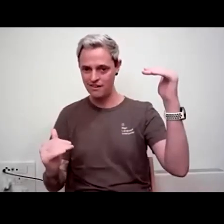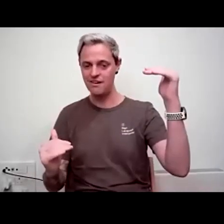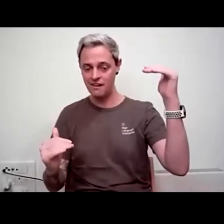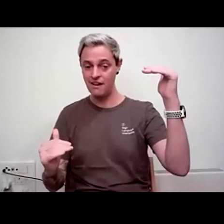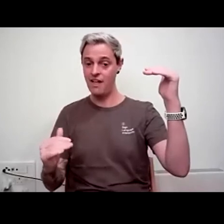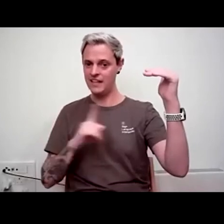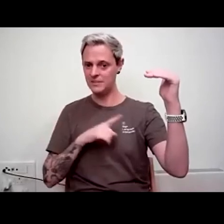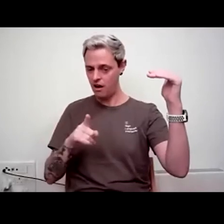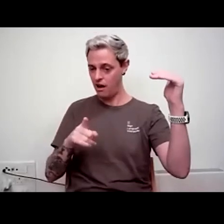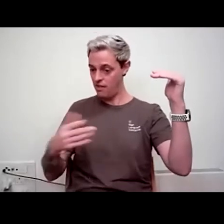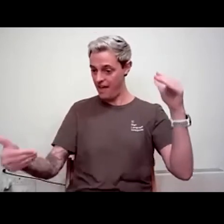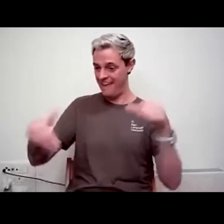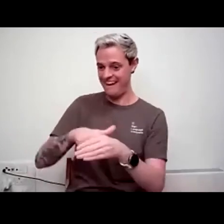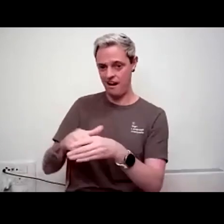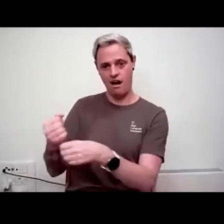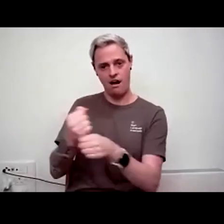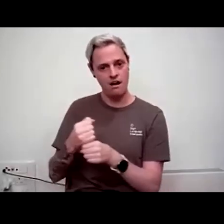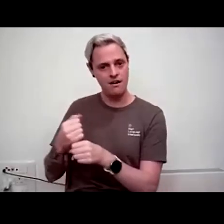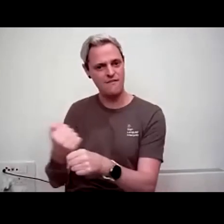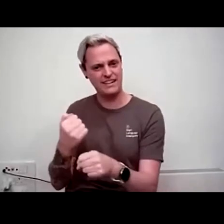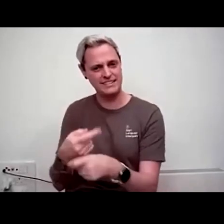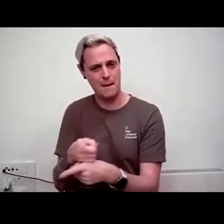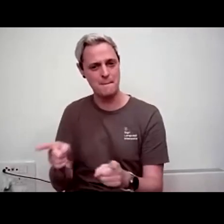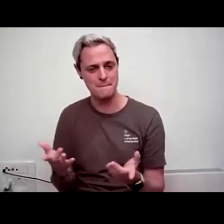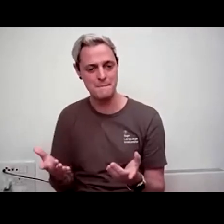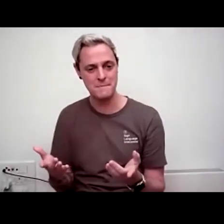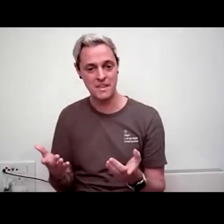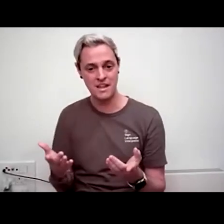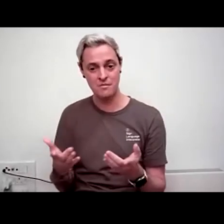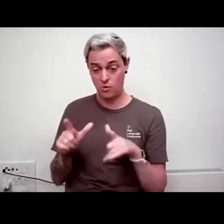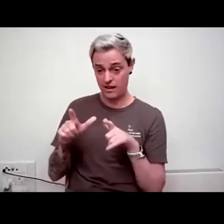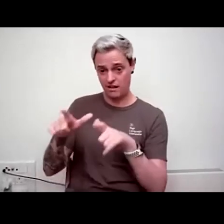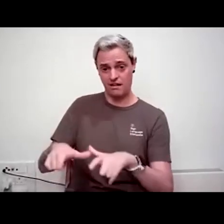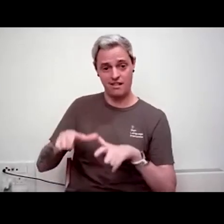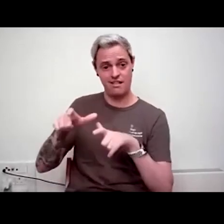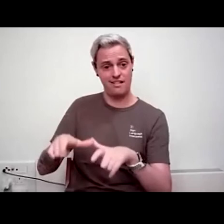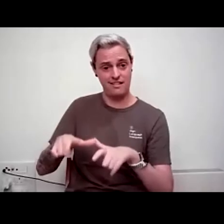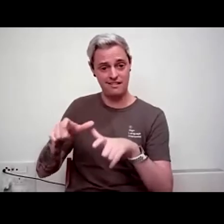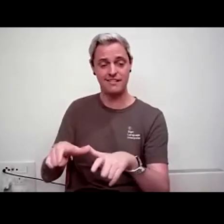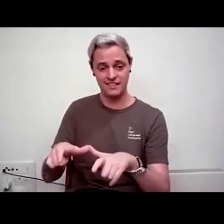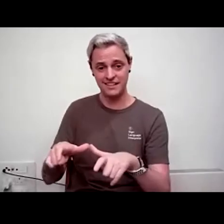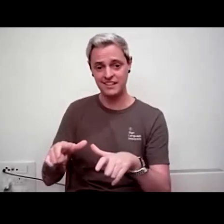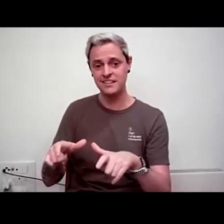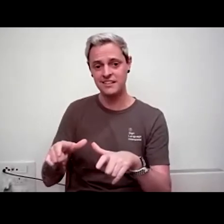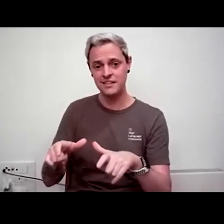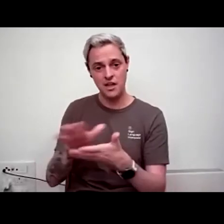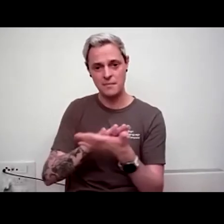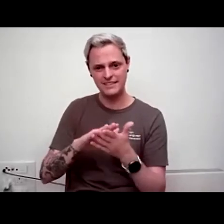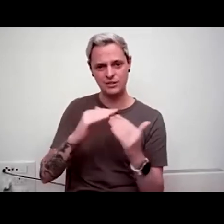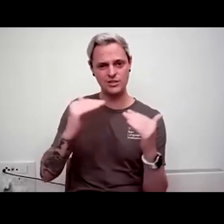and if we follow that lead there, it will only make those hierarchies of social value worse